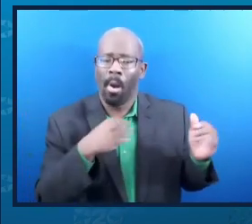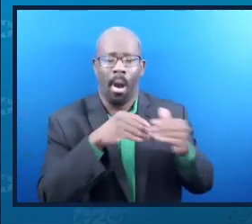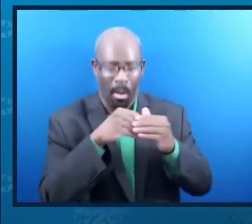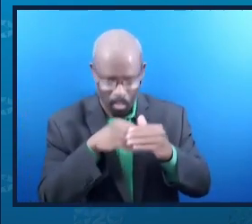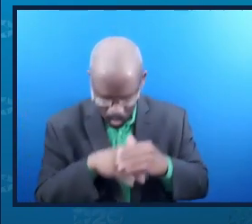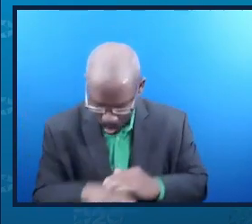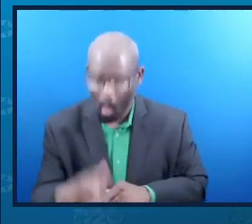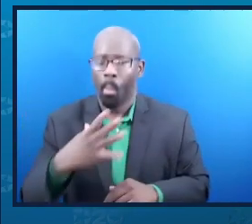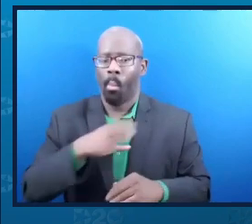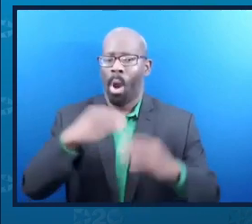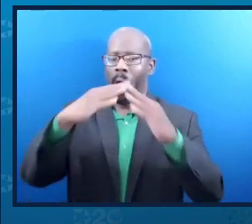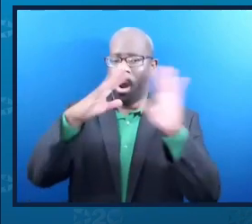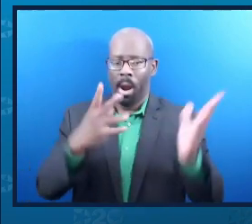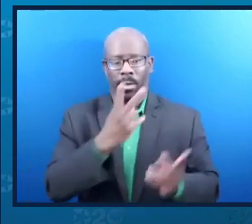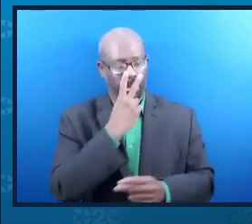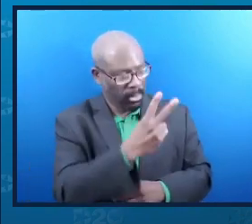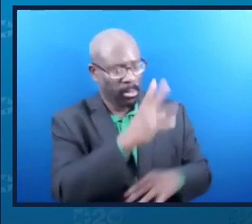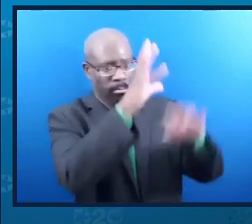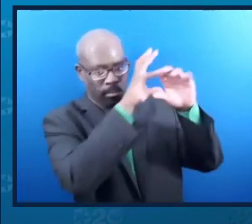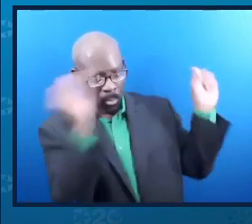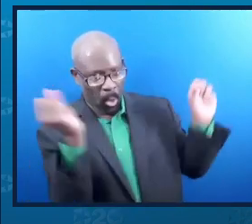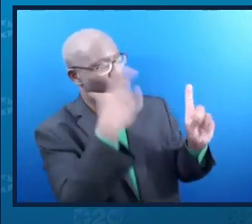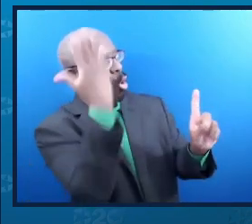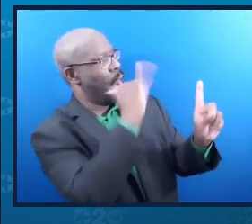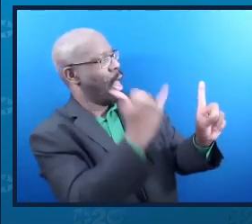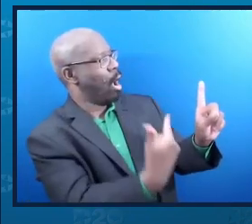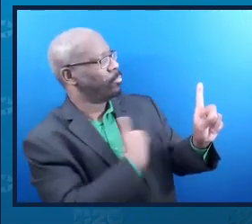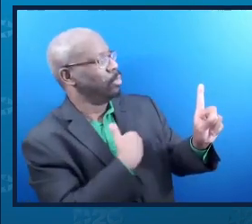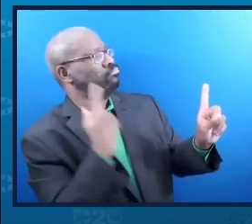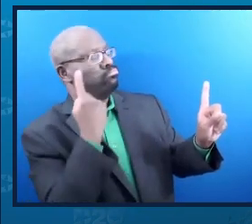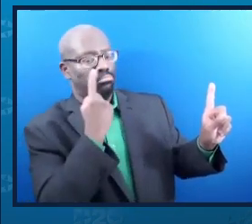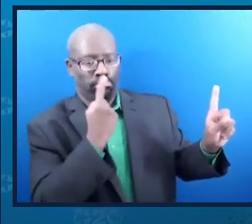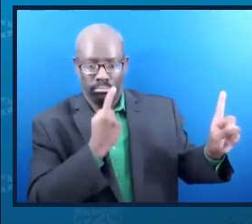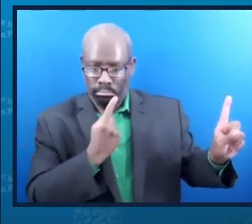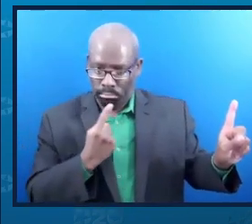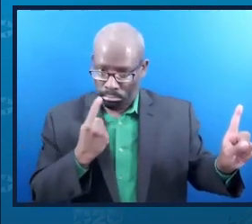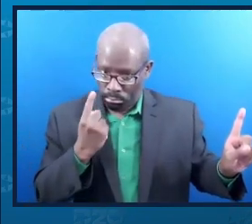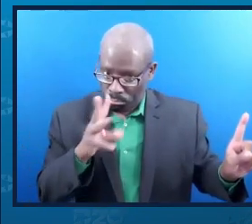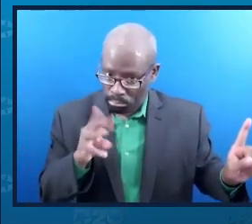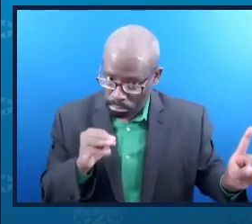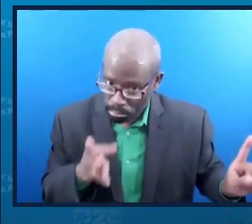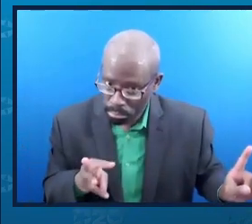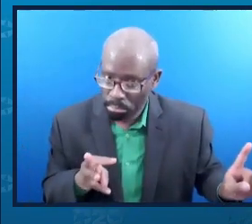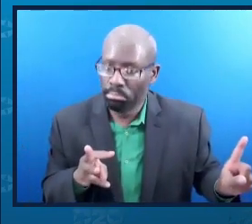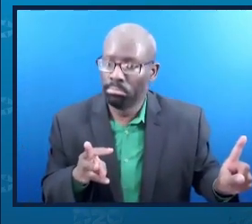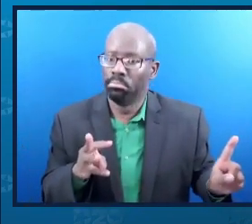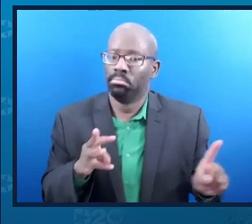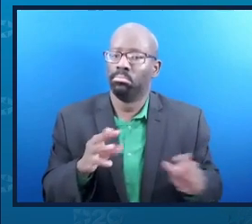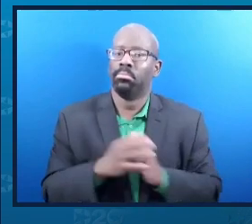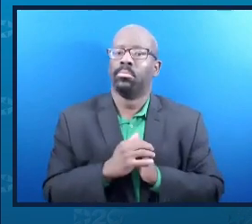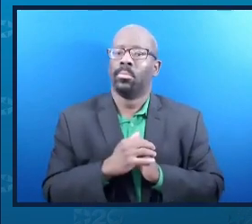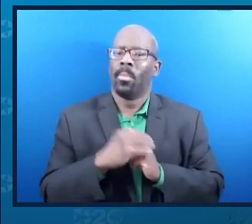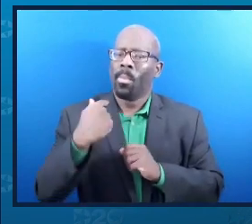MERV PANEL GUD TO WALK INTO THE WHITE HOUSE TO SEE A PRESIDENT THAT LOOKED LIKE HIS GLANDSON. HE TOLD ME HAD LOOKED IT?